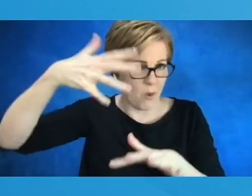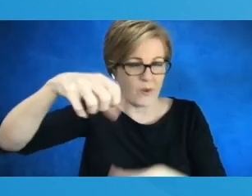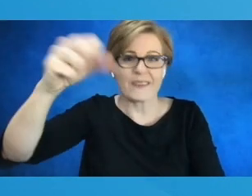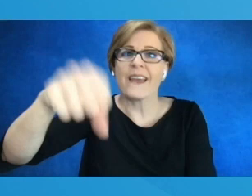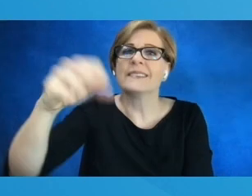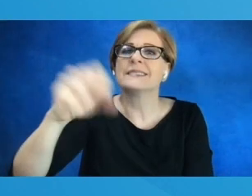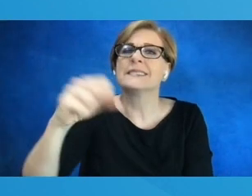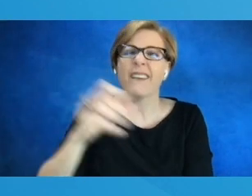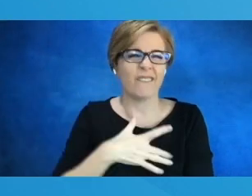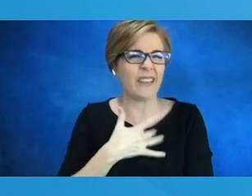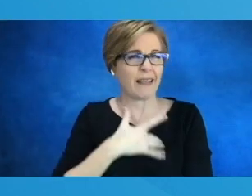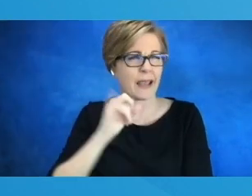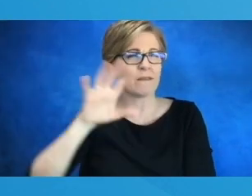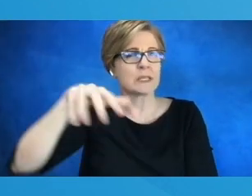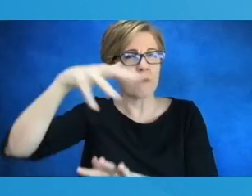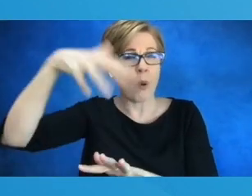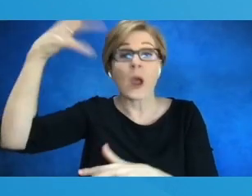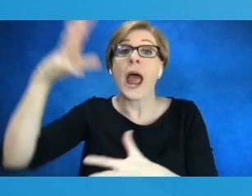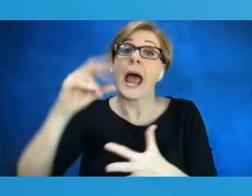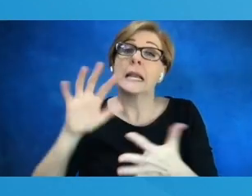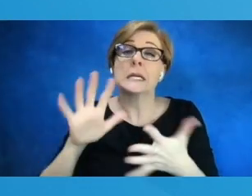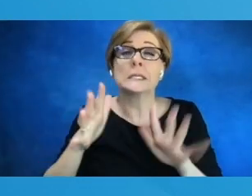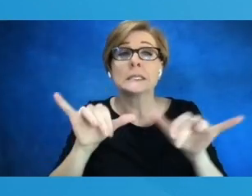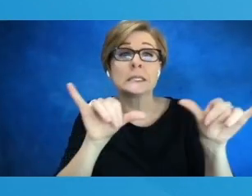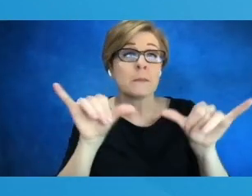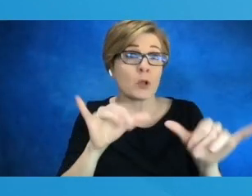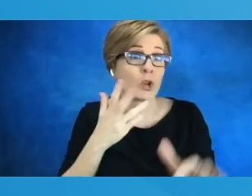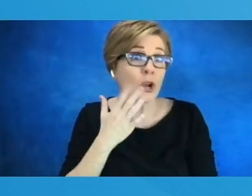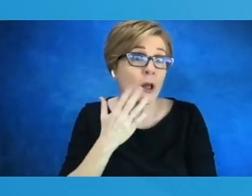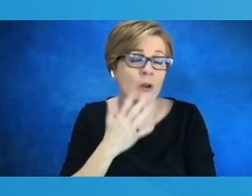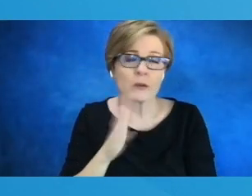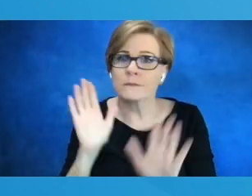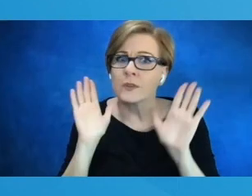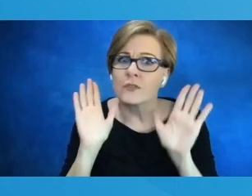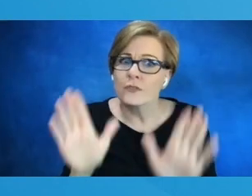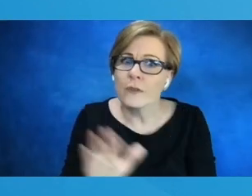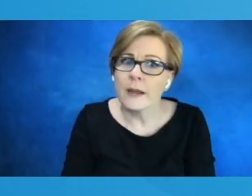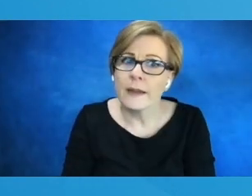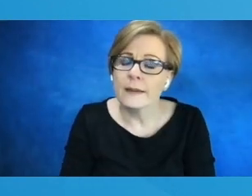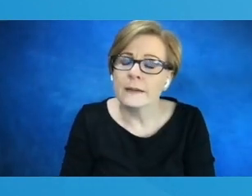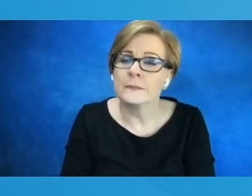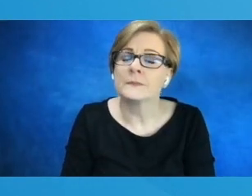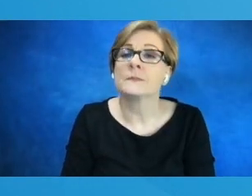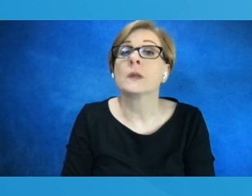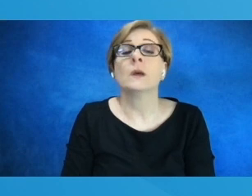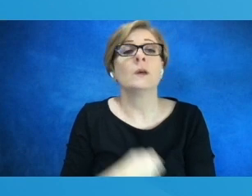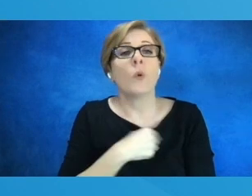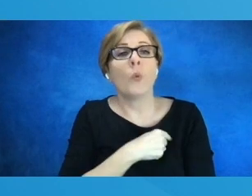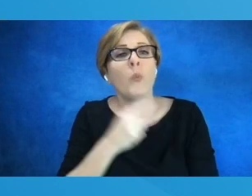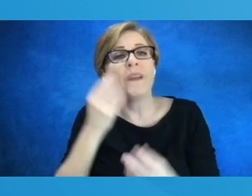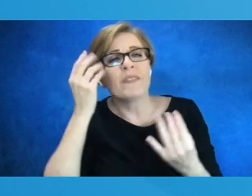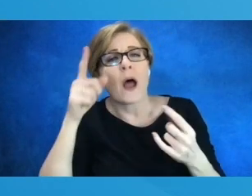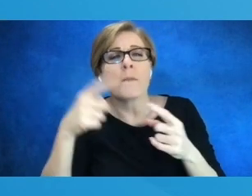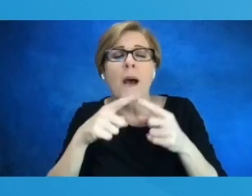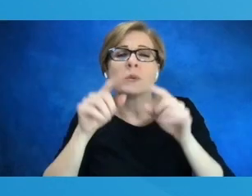And similar use of color. These are great. Alright. So, we've thought about similarities. I still see so many wonderful comments coming in.